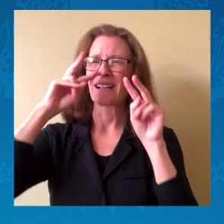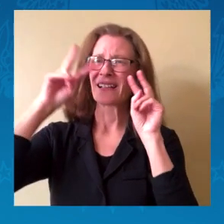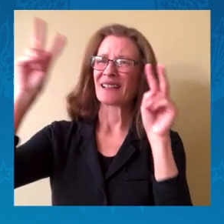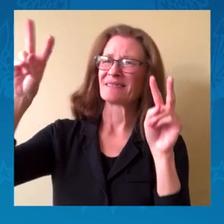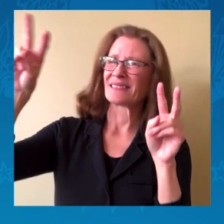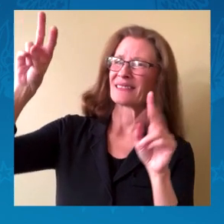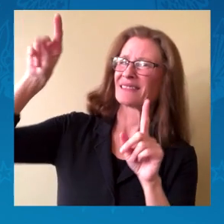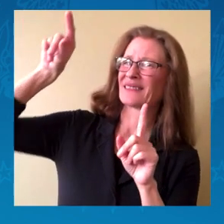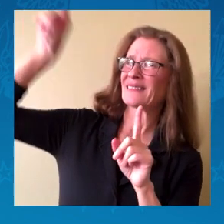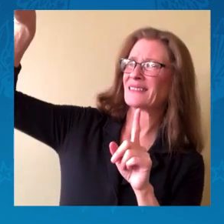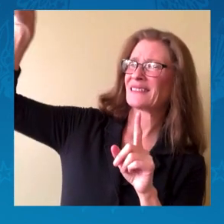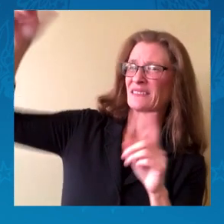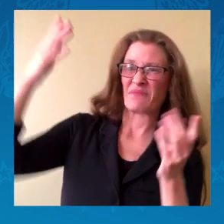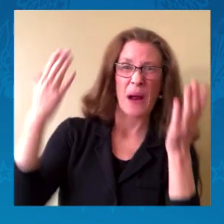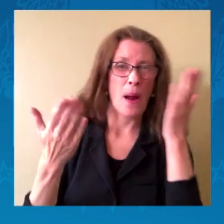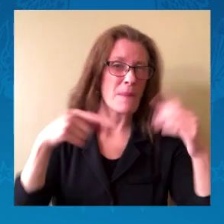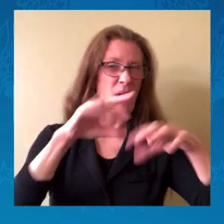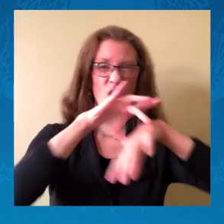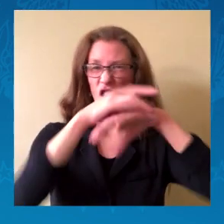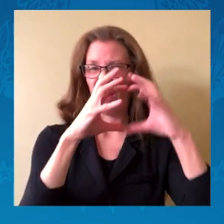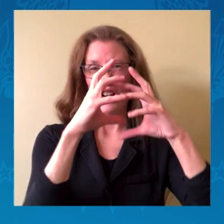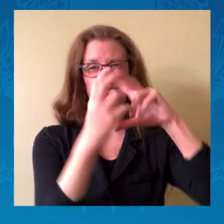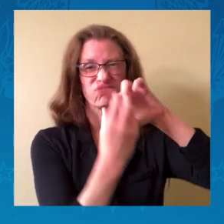Now how this relates to STEM.